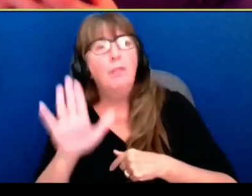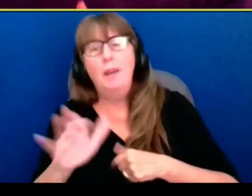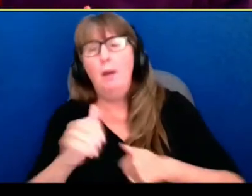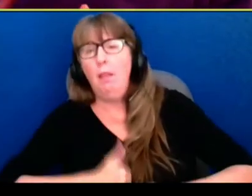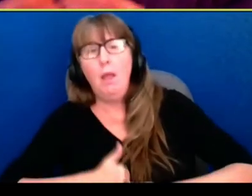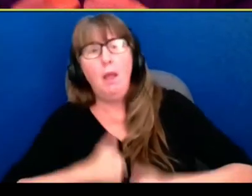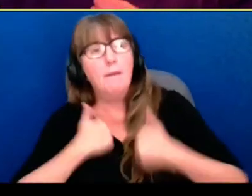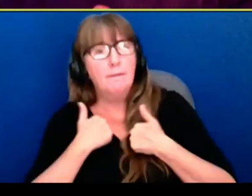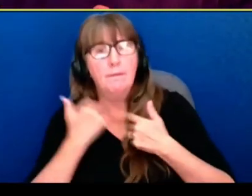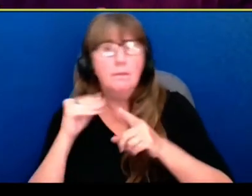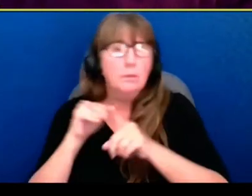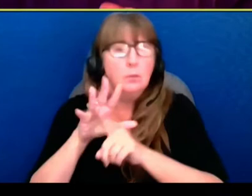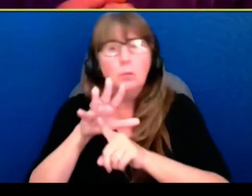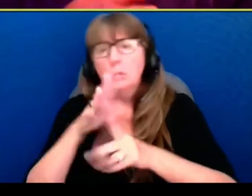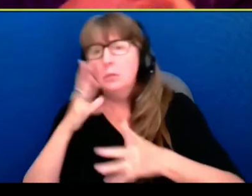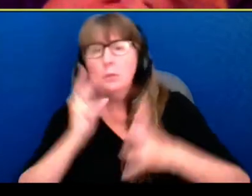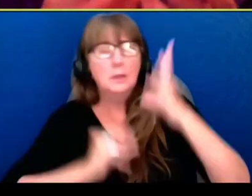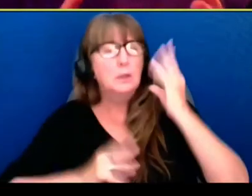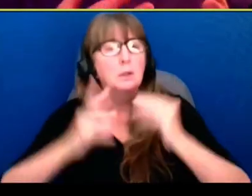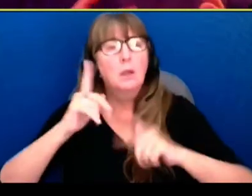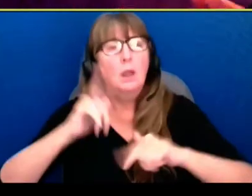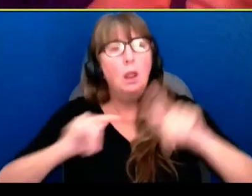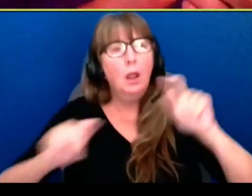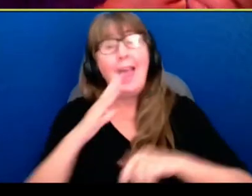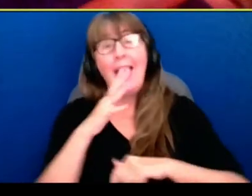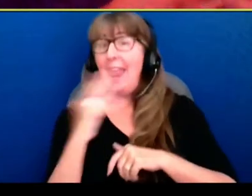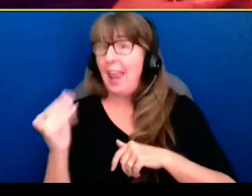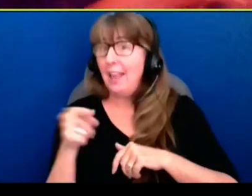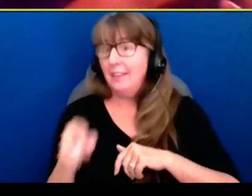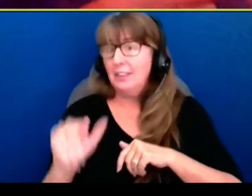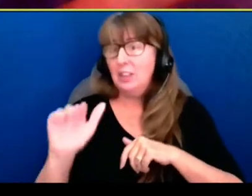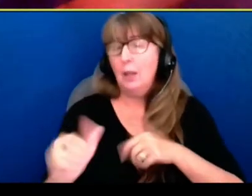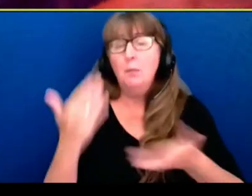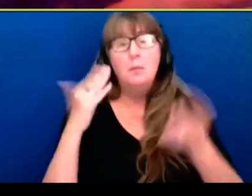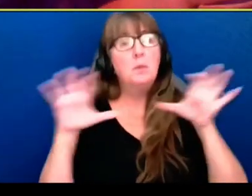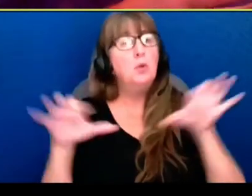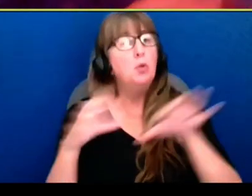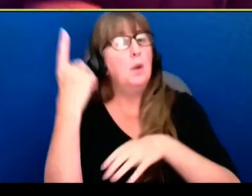Further, there are times when the child will be doing things at home and in different environments